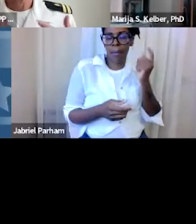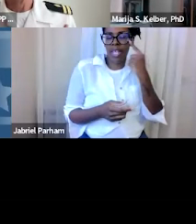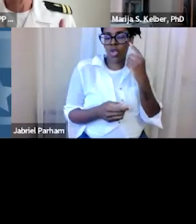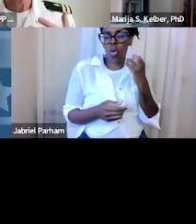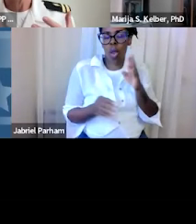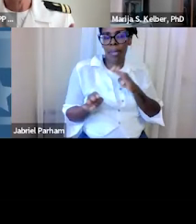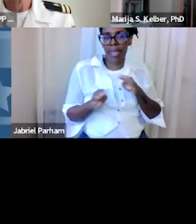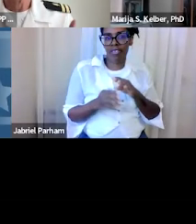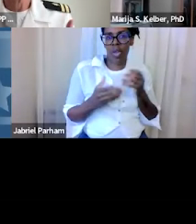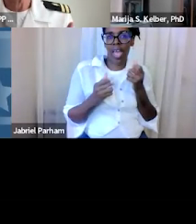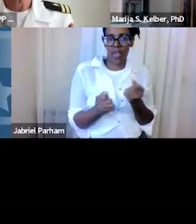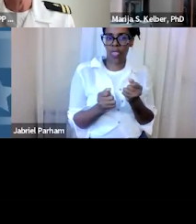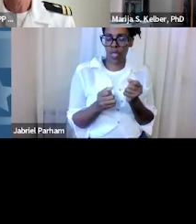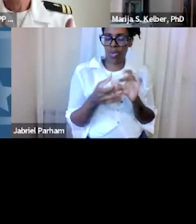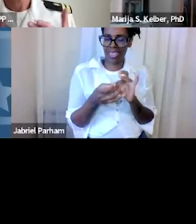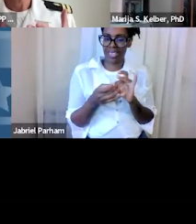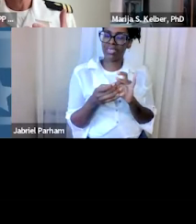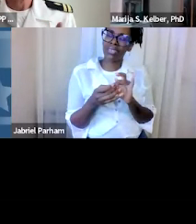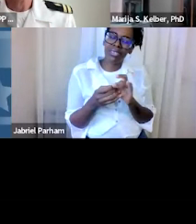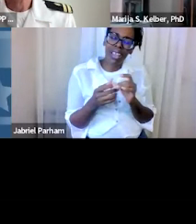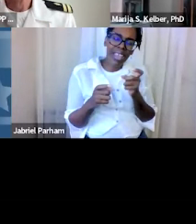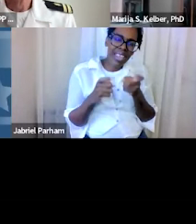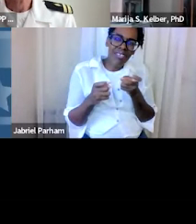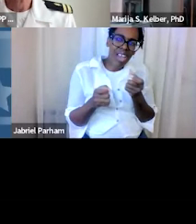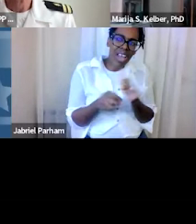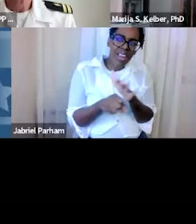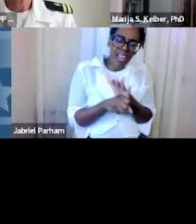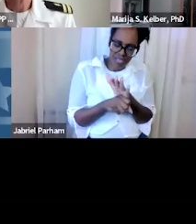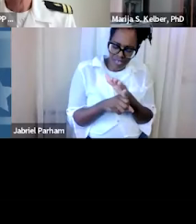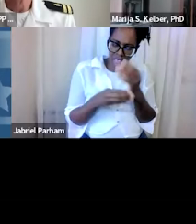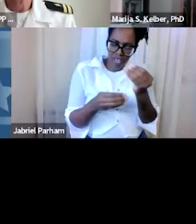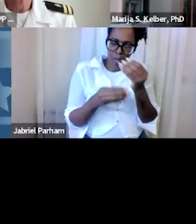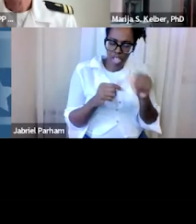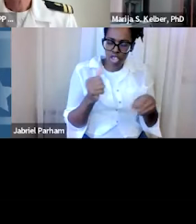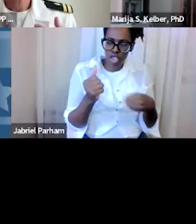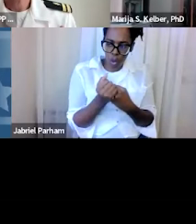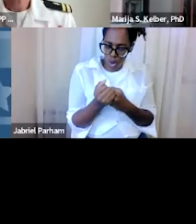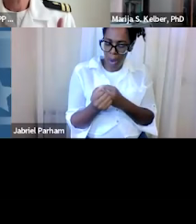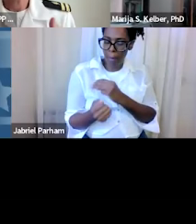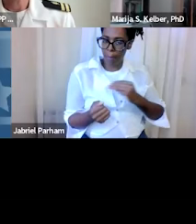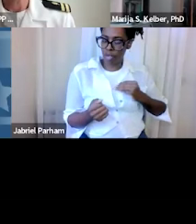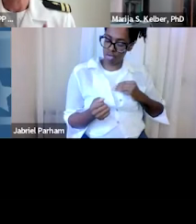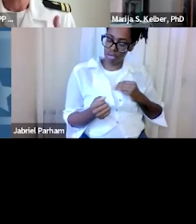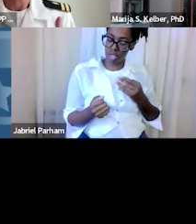So we want to give them enough information that they can support their service members and those that they are leading but not enough that overwhelms them